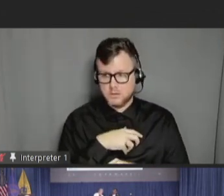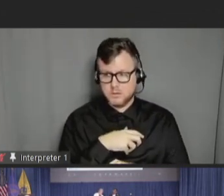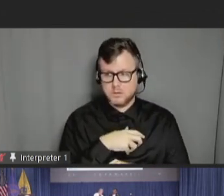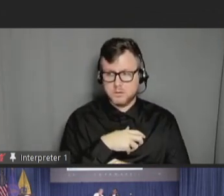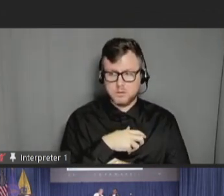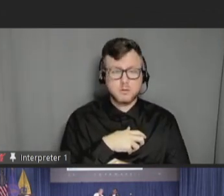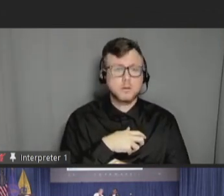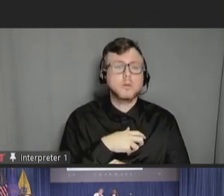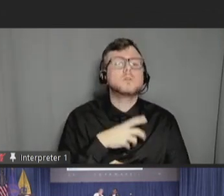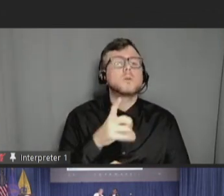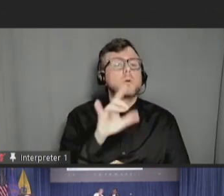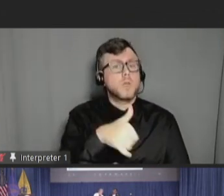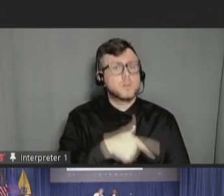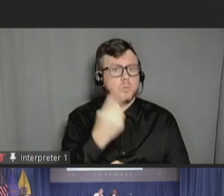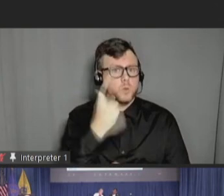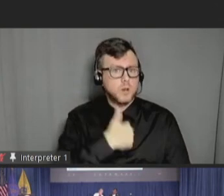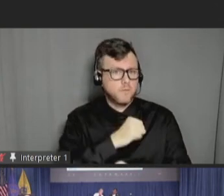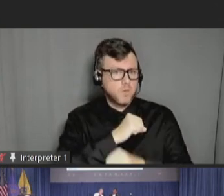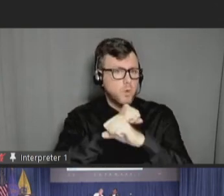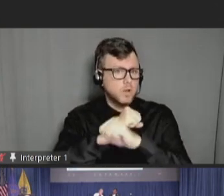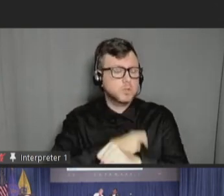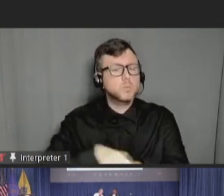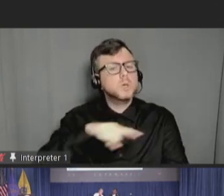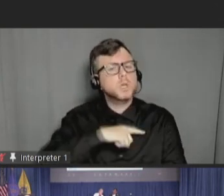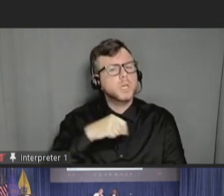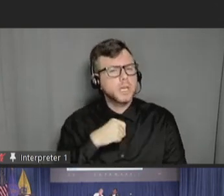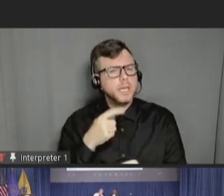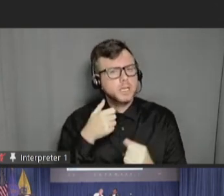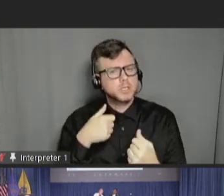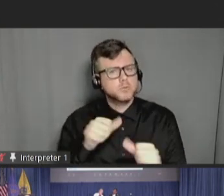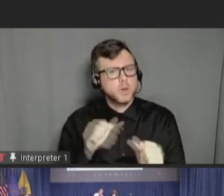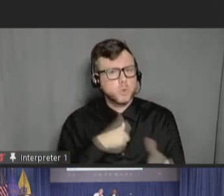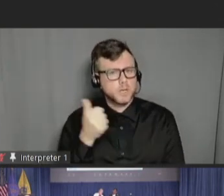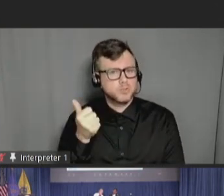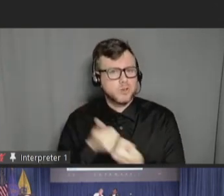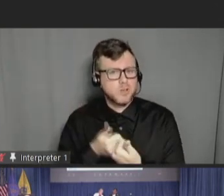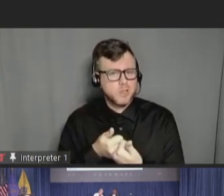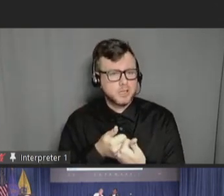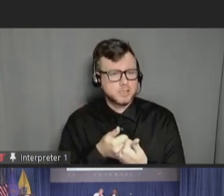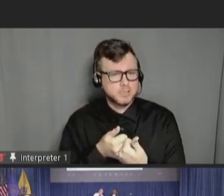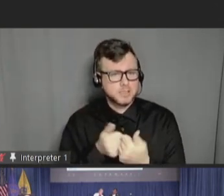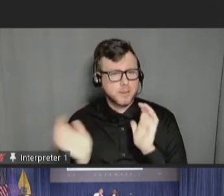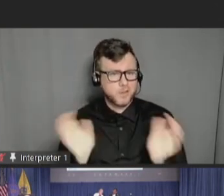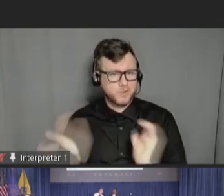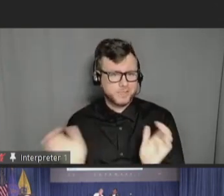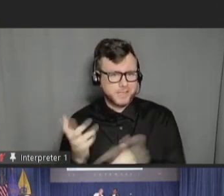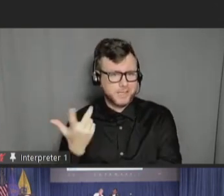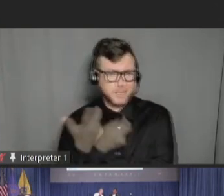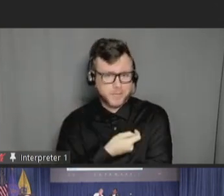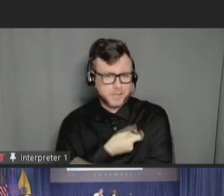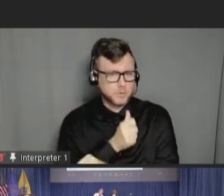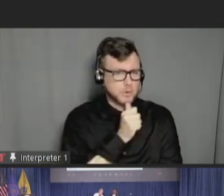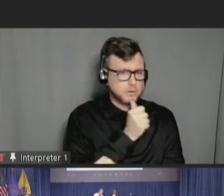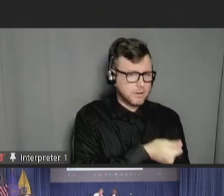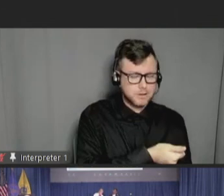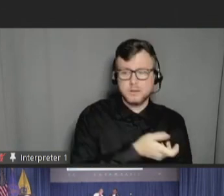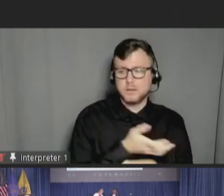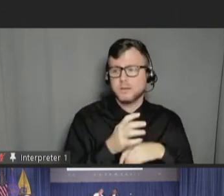that we look at when we challenged immunized animals. Next, please.